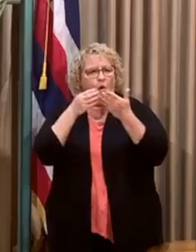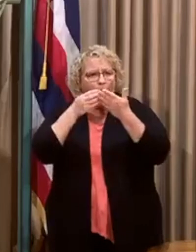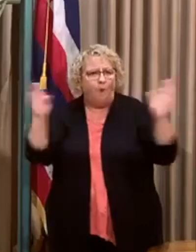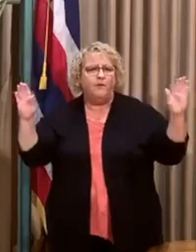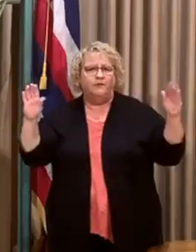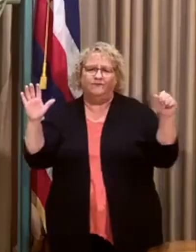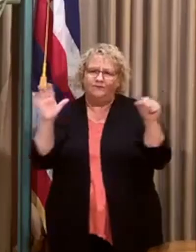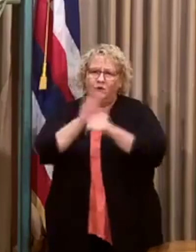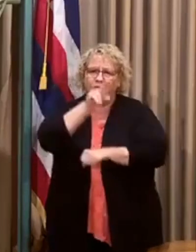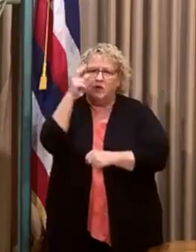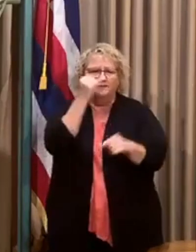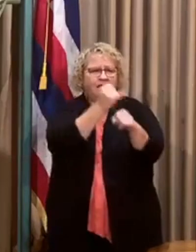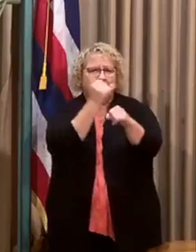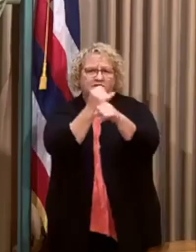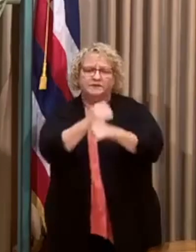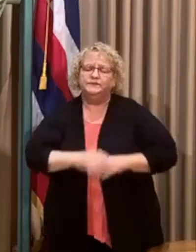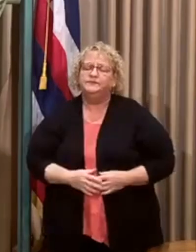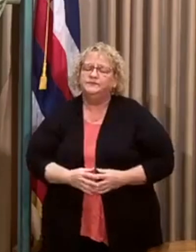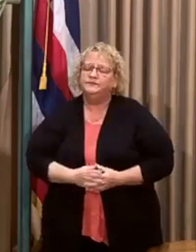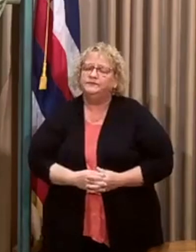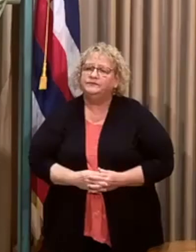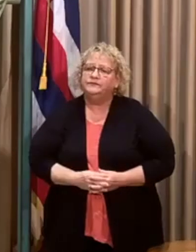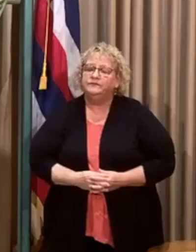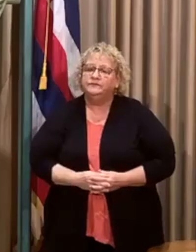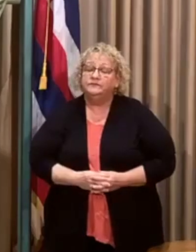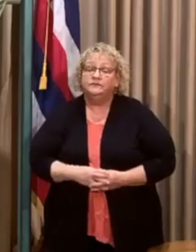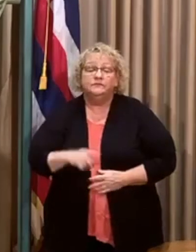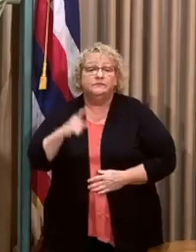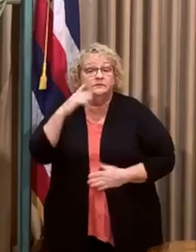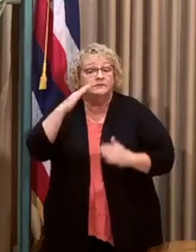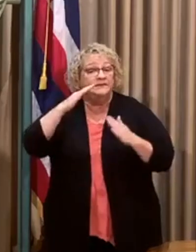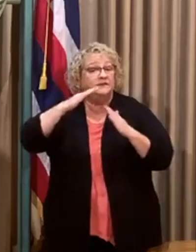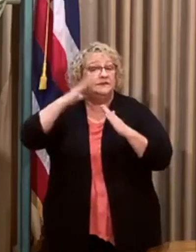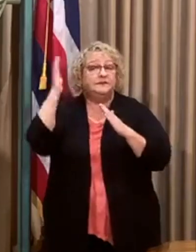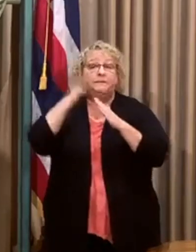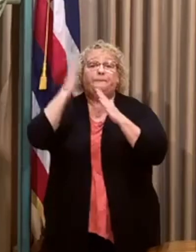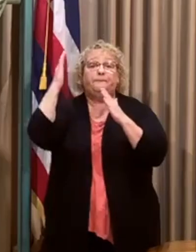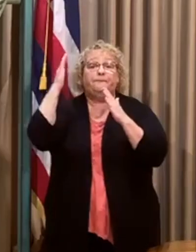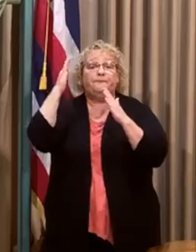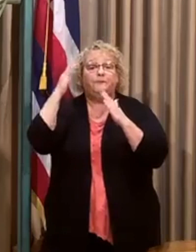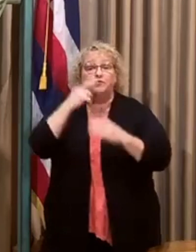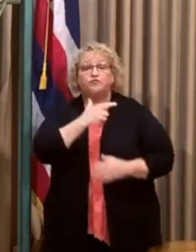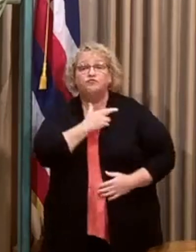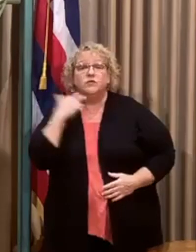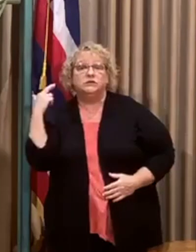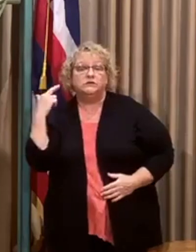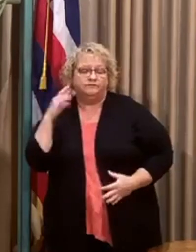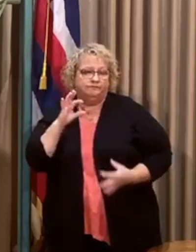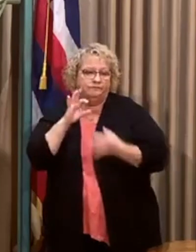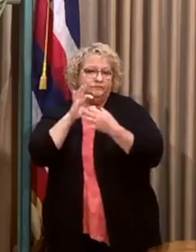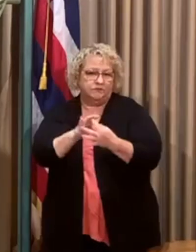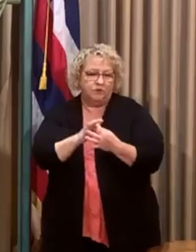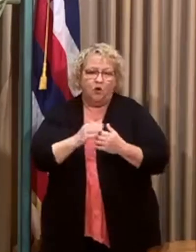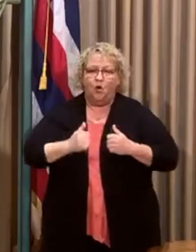Lassner: I think the highest risk that we really face I think is associated with the residence halls.